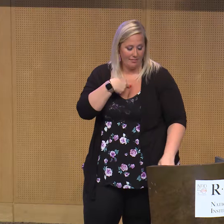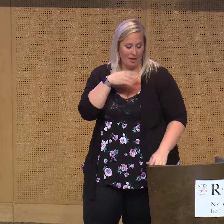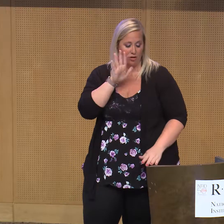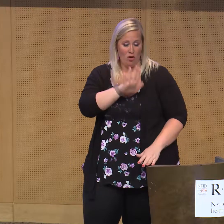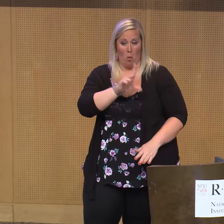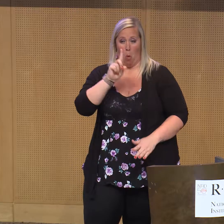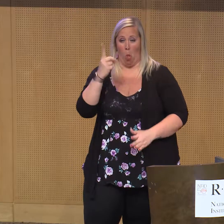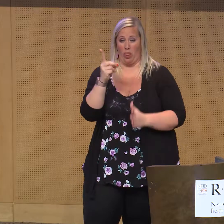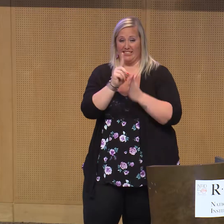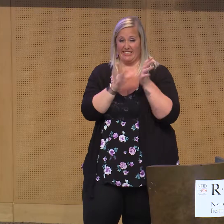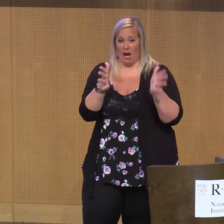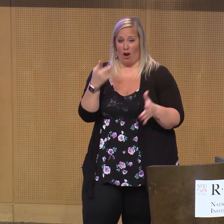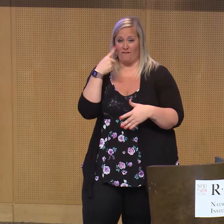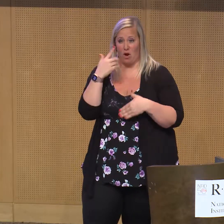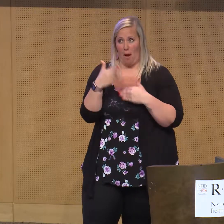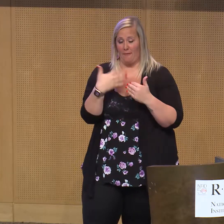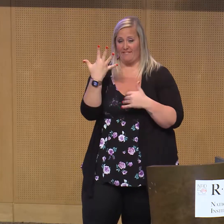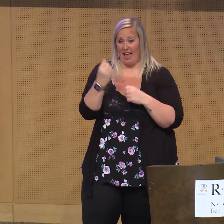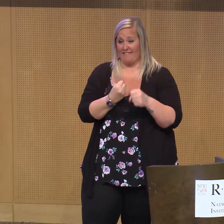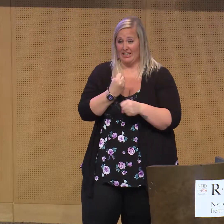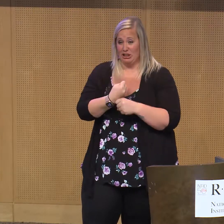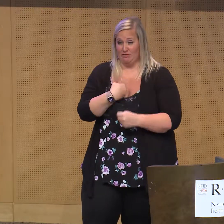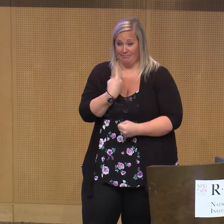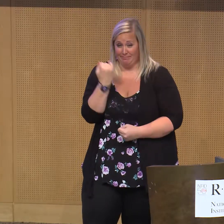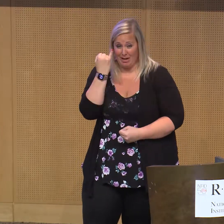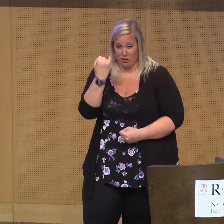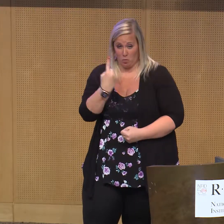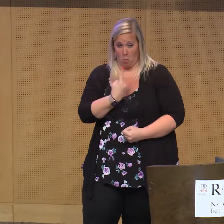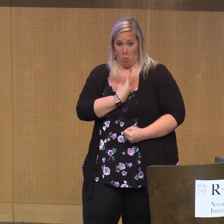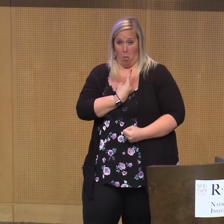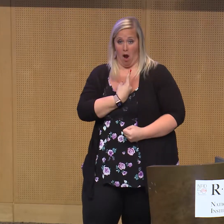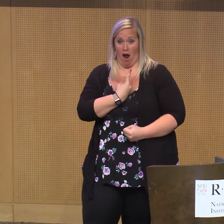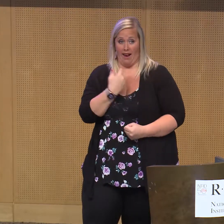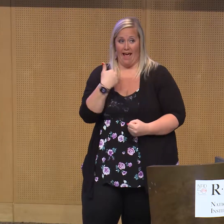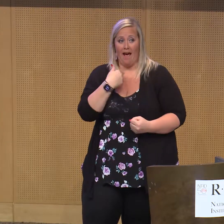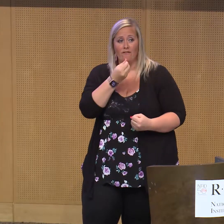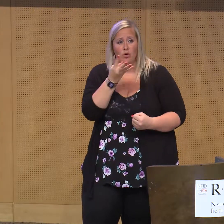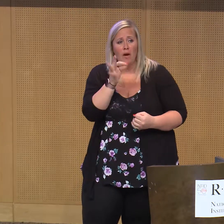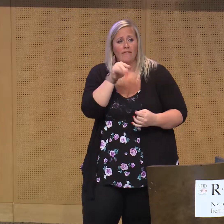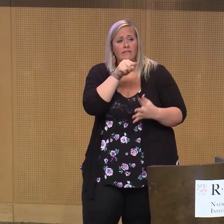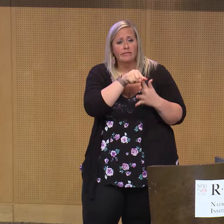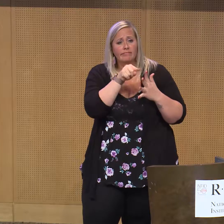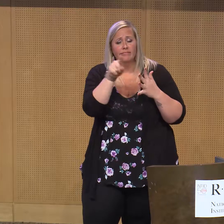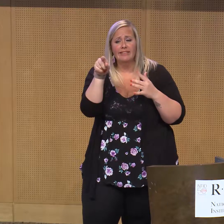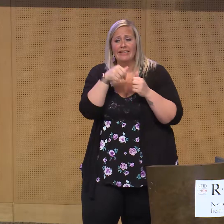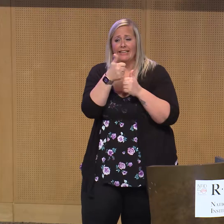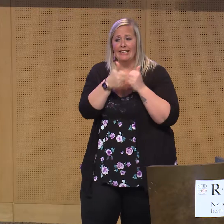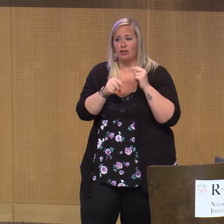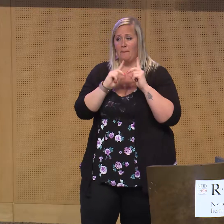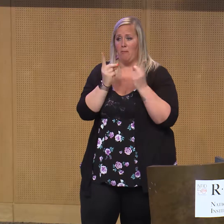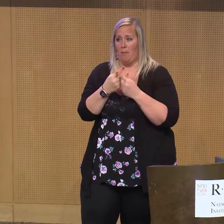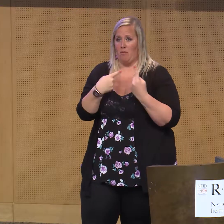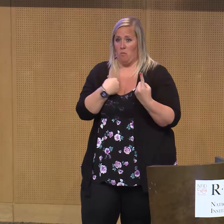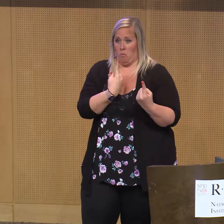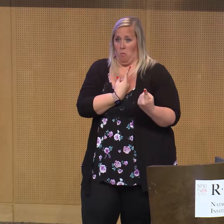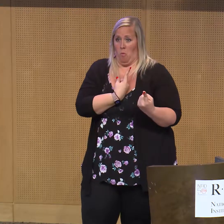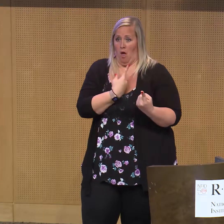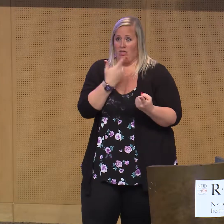and the tone and tenor and demeanor of the company, so for the first few years, I was the only web design person,